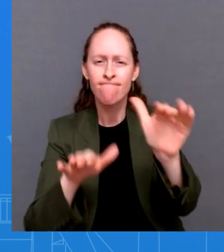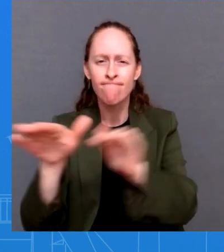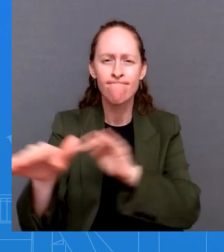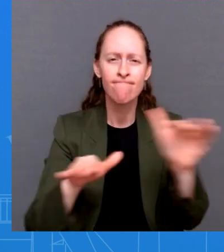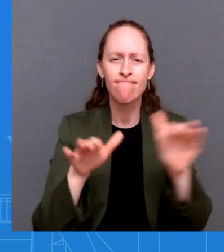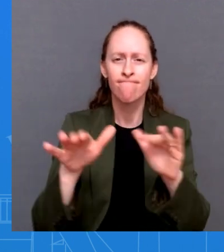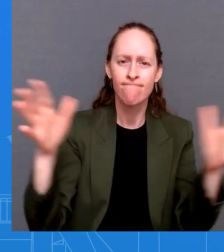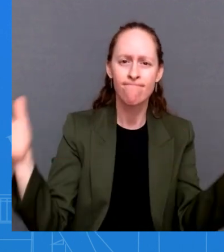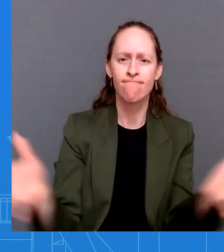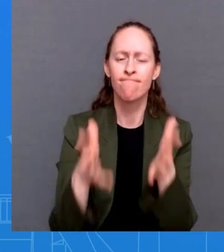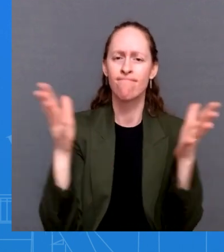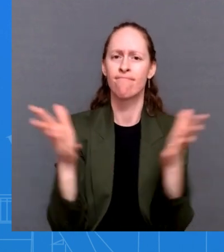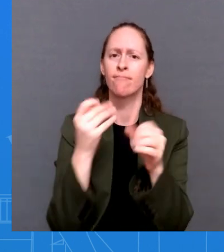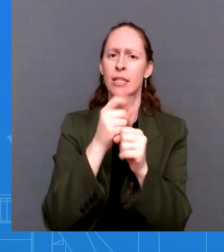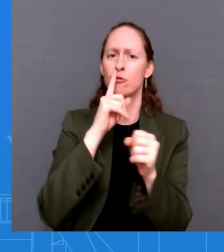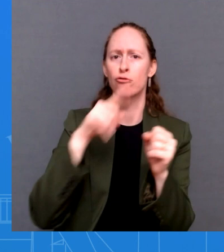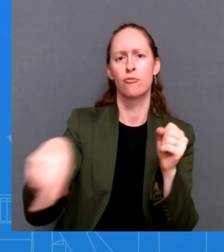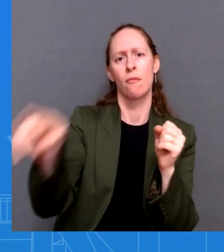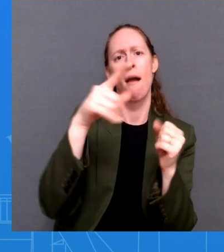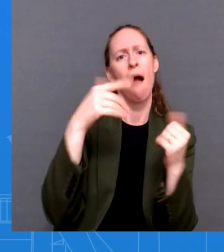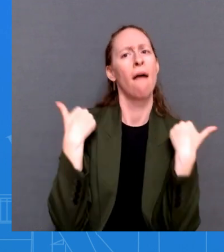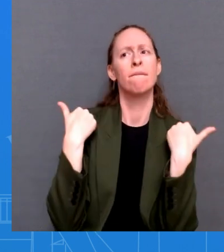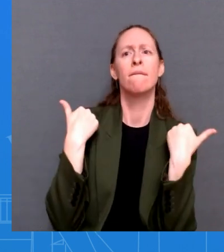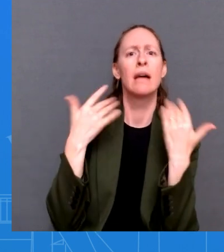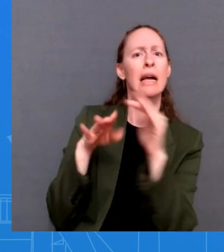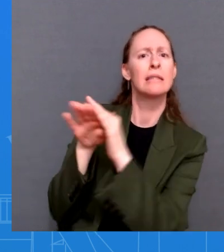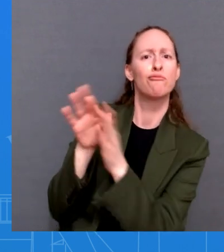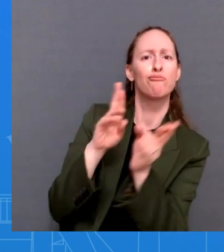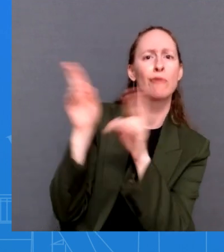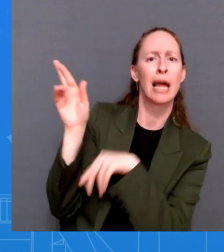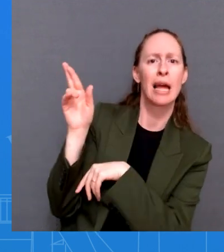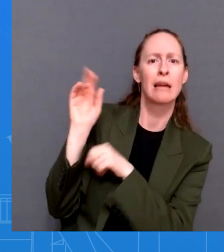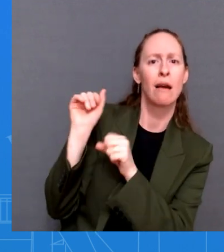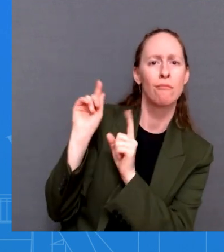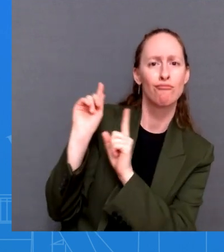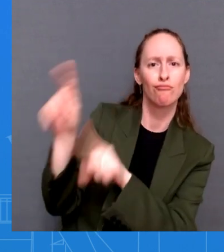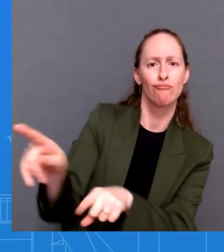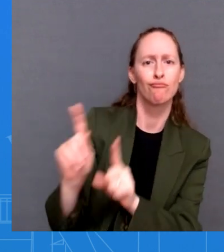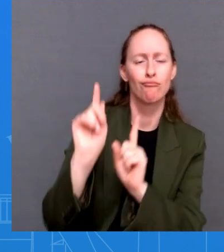We're also working with communities to provide vaccine and harm reduction education at large events